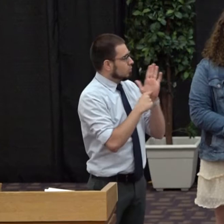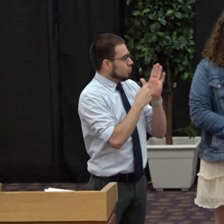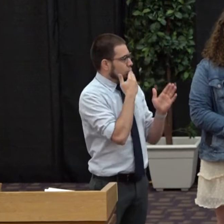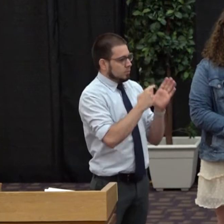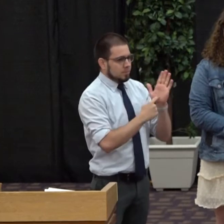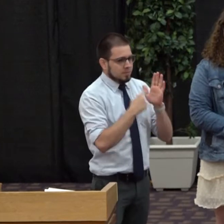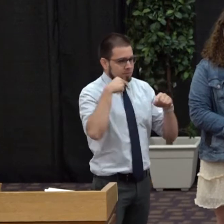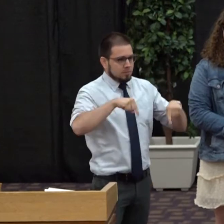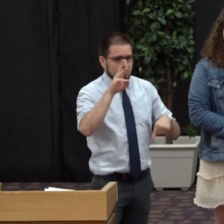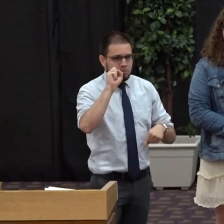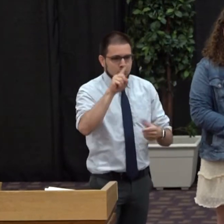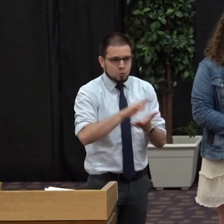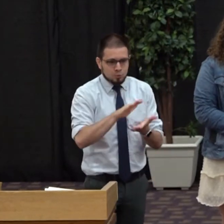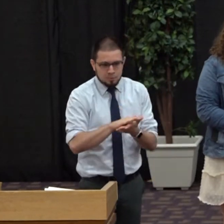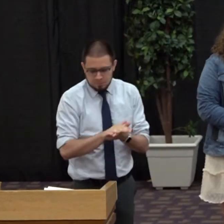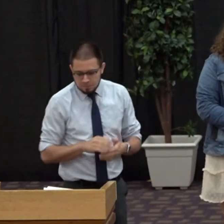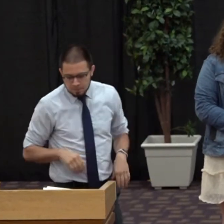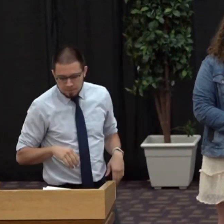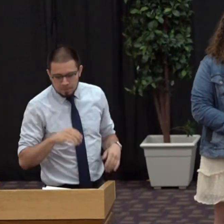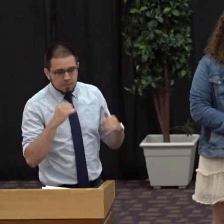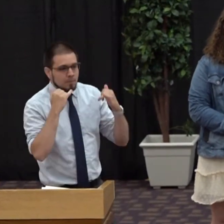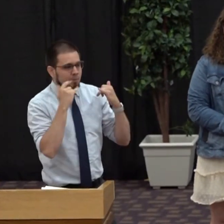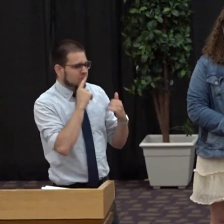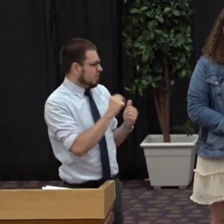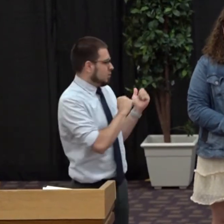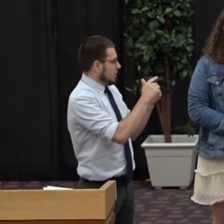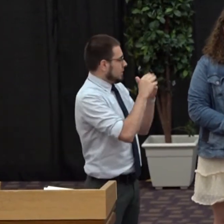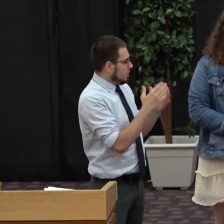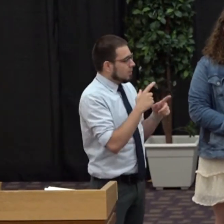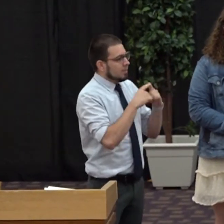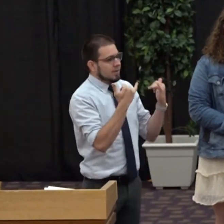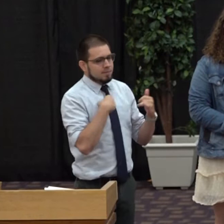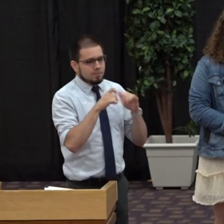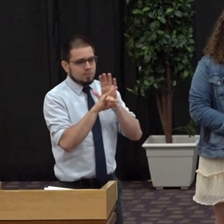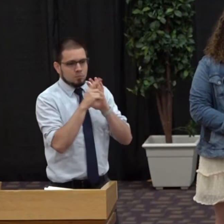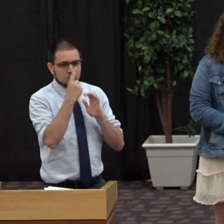Thank you for your continuous representation - great representation of WSD.